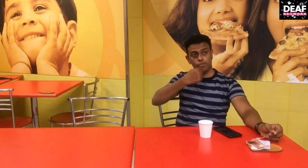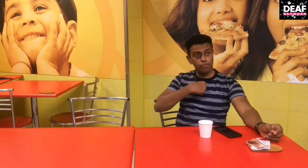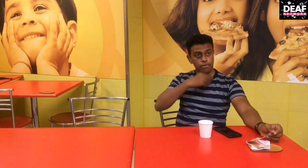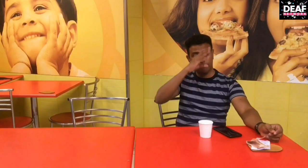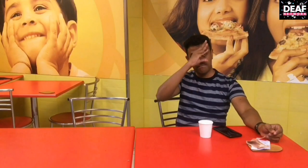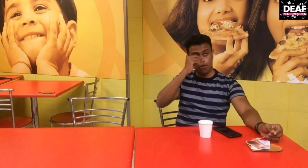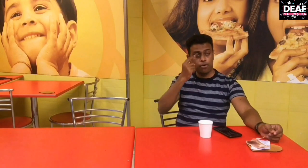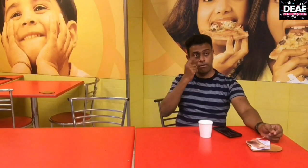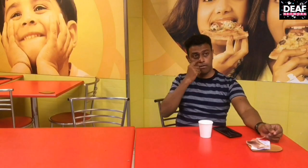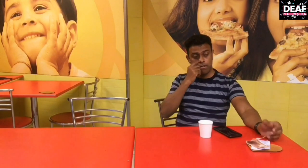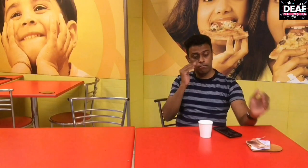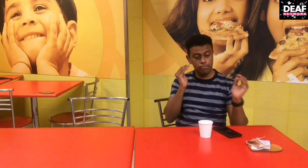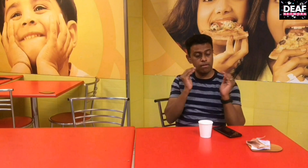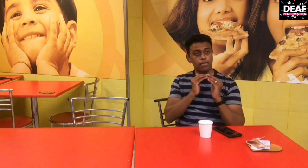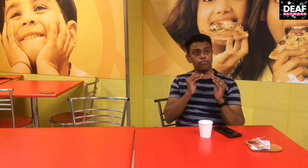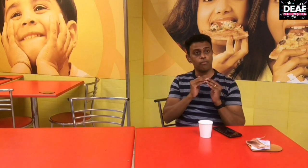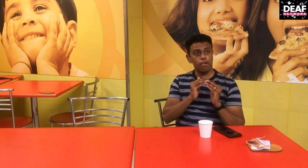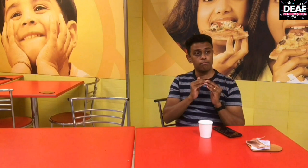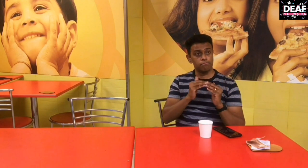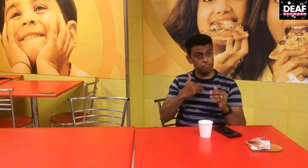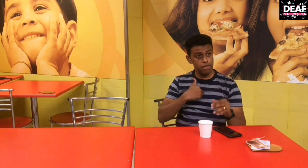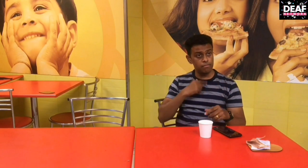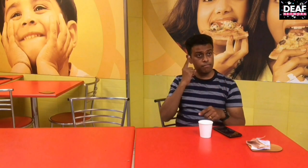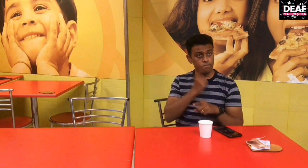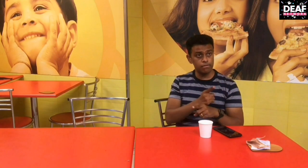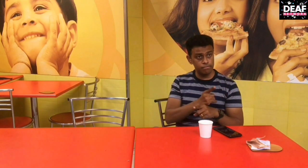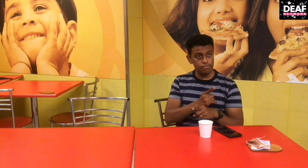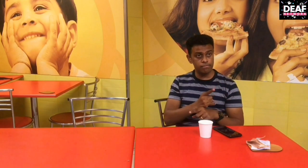You told me that boy and girl are equal, Am I right?